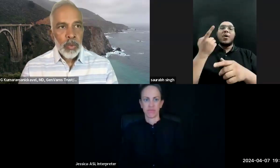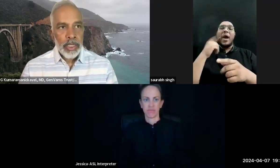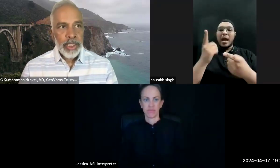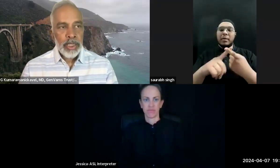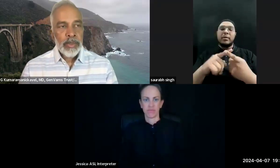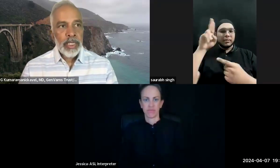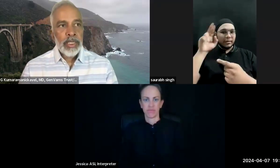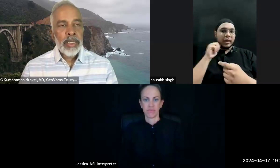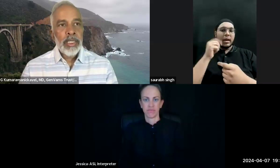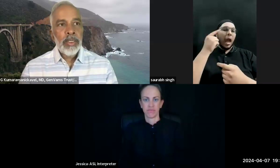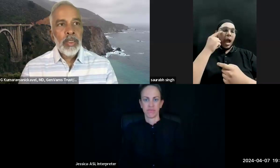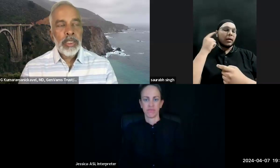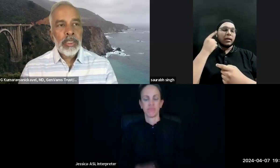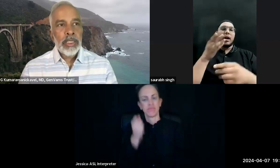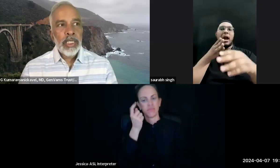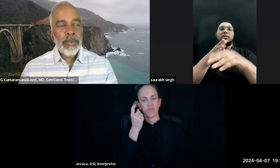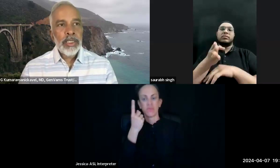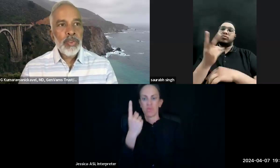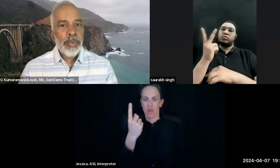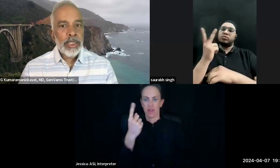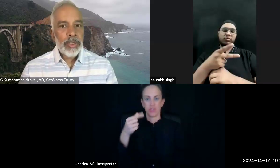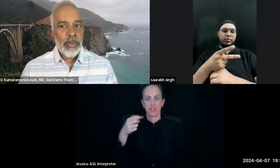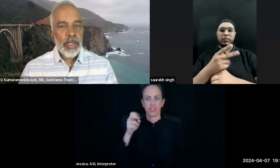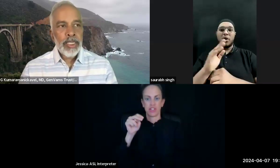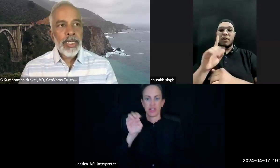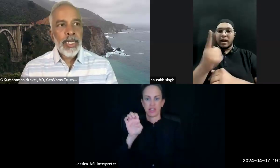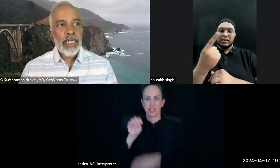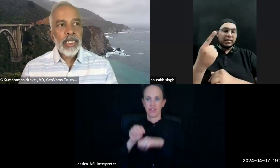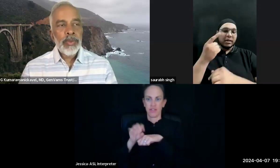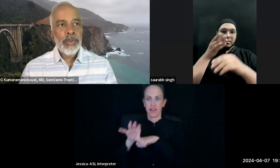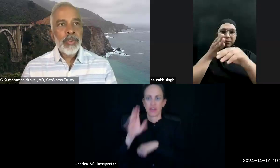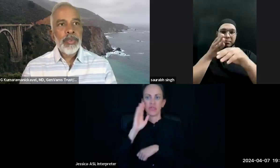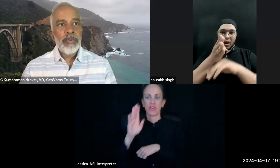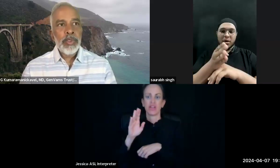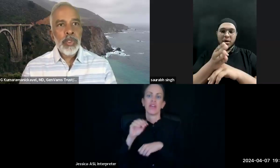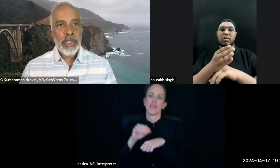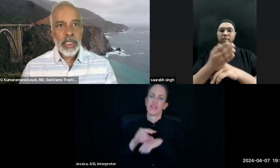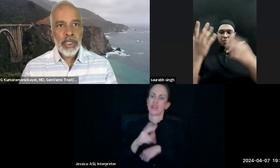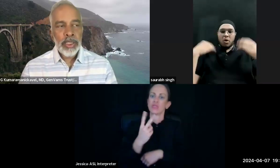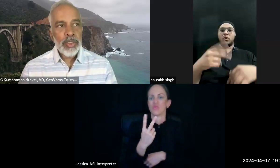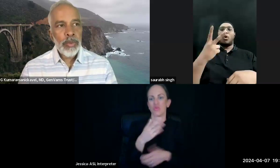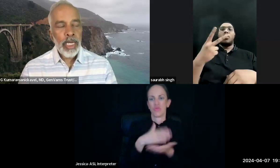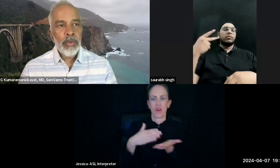one gene affected it it affects two parts of the body and therefore people with Usher Syndrome have